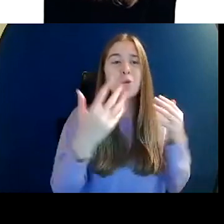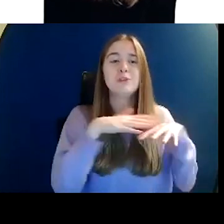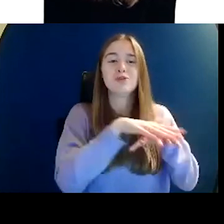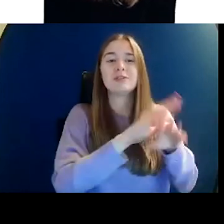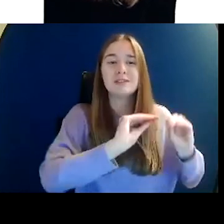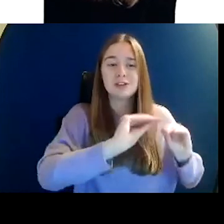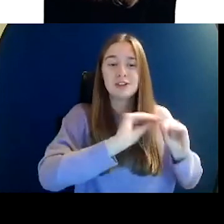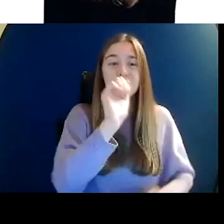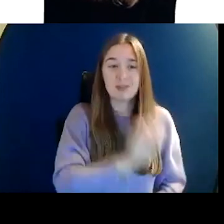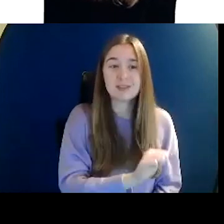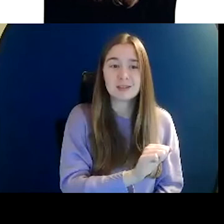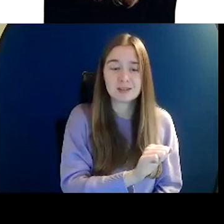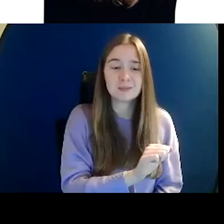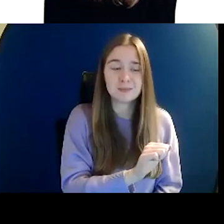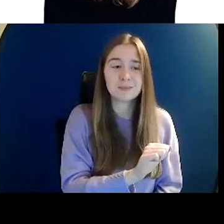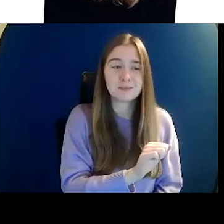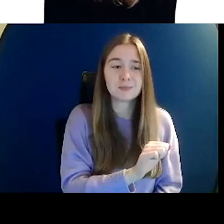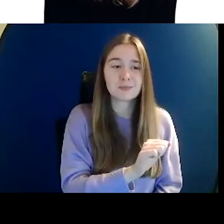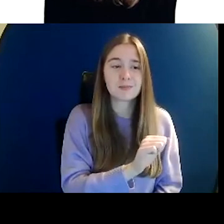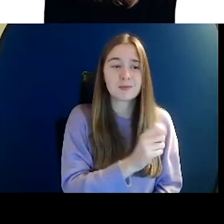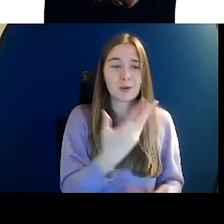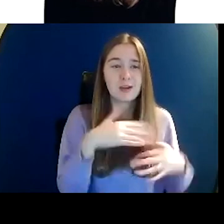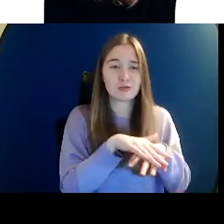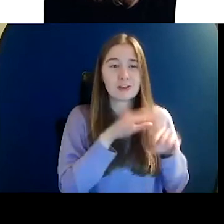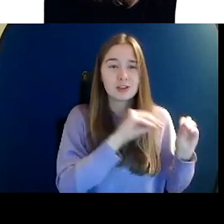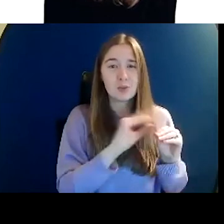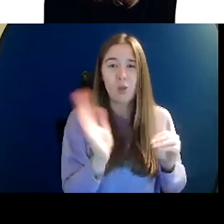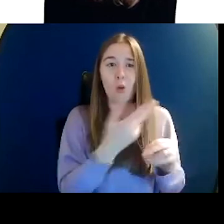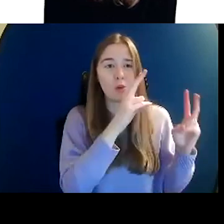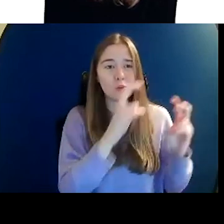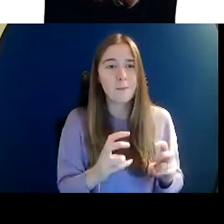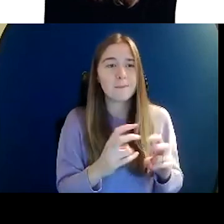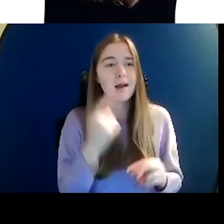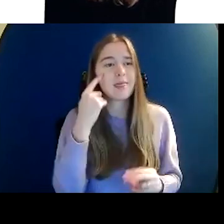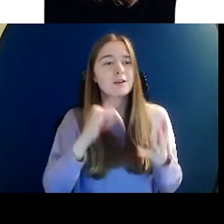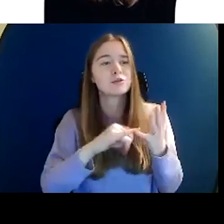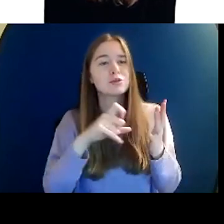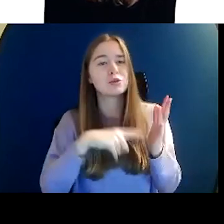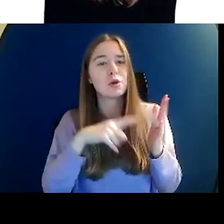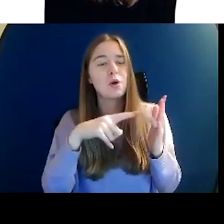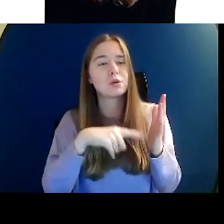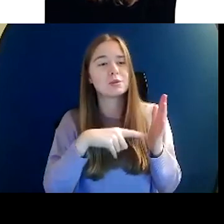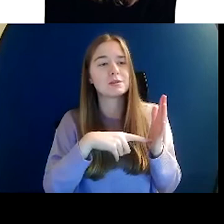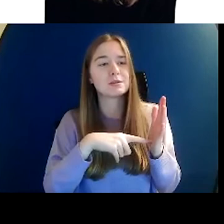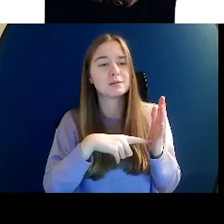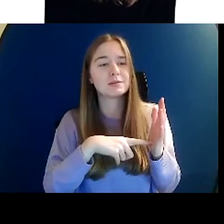into everything that we do. I think that Scott and the Anthropocene School